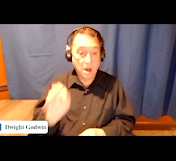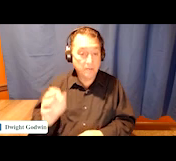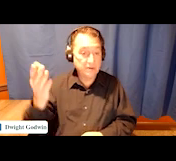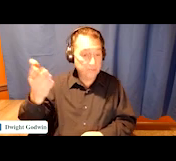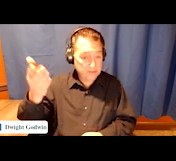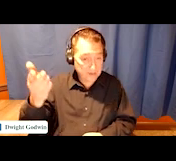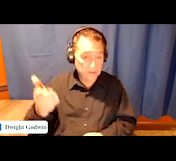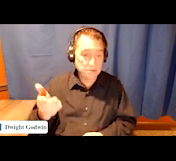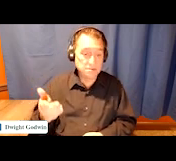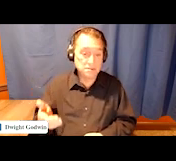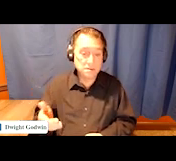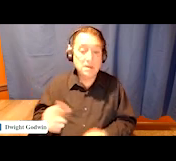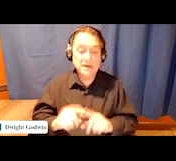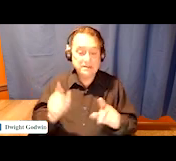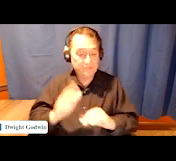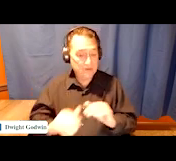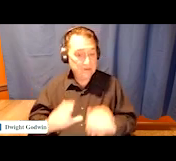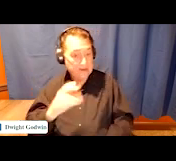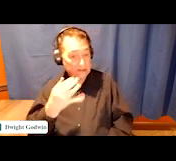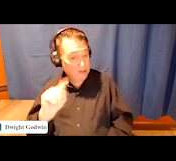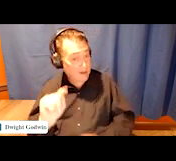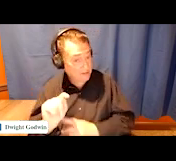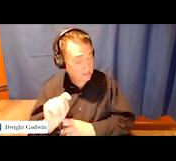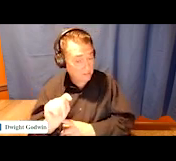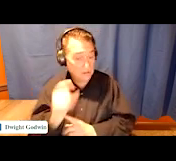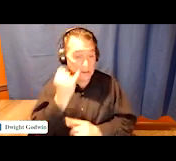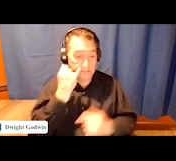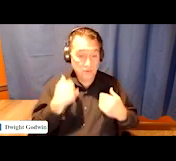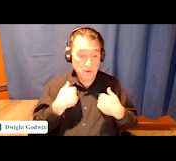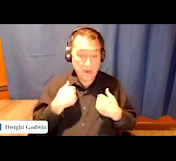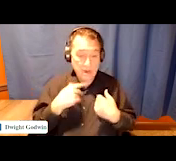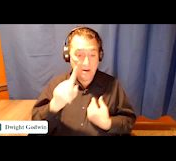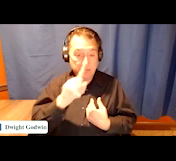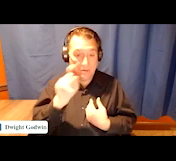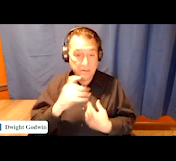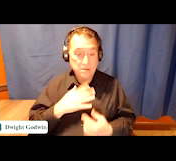And it is different than the chat, so if you have questions, please put those in the Q&A